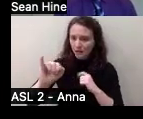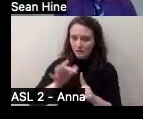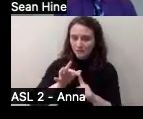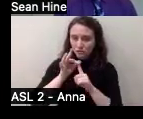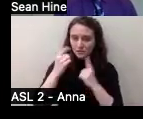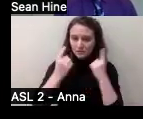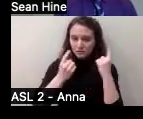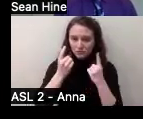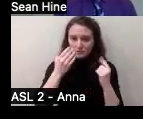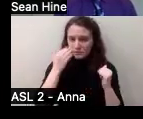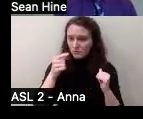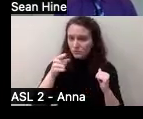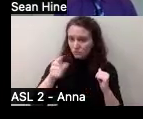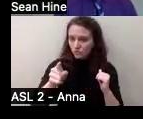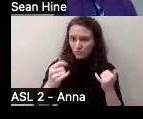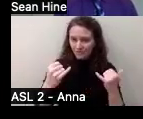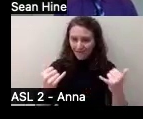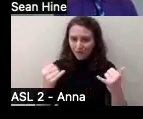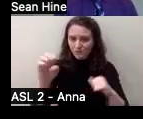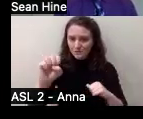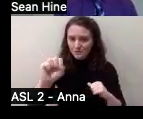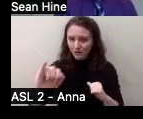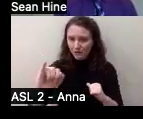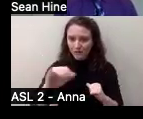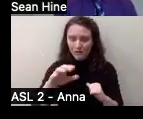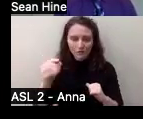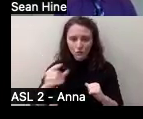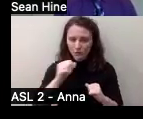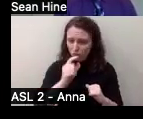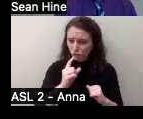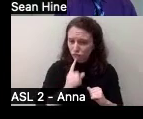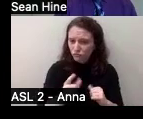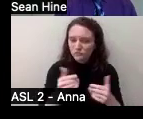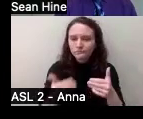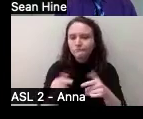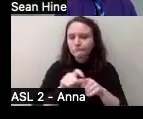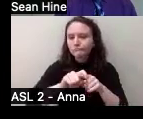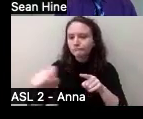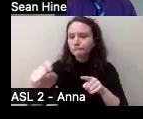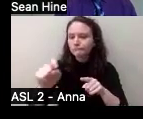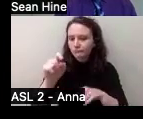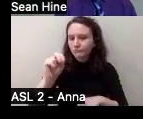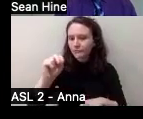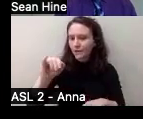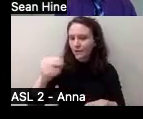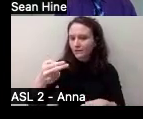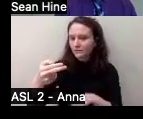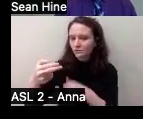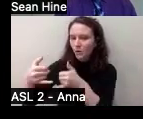because you are now an ESI and you aren't sure it does, call the NIH awarding IC to talk about it. We get those calls all the time,